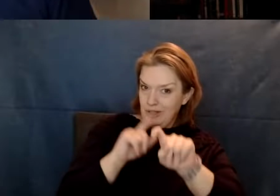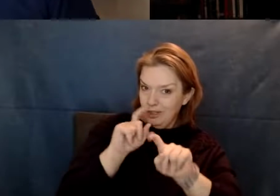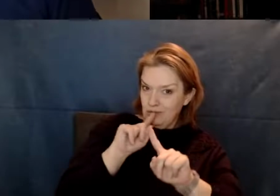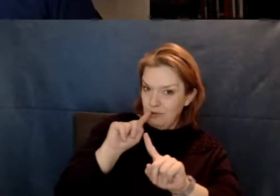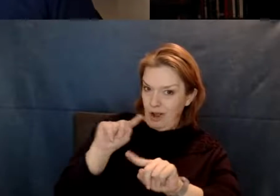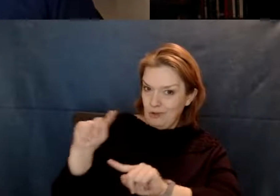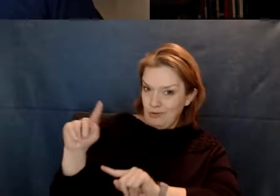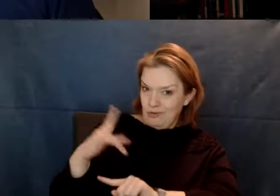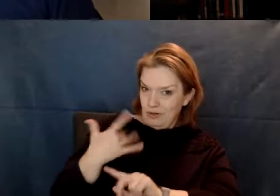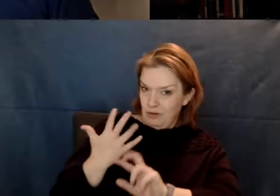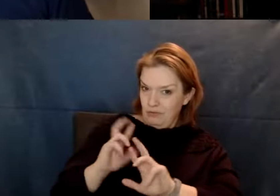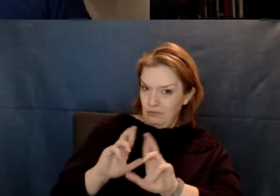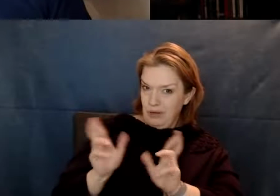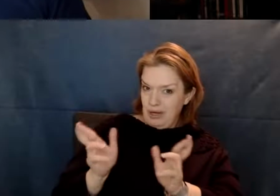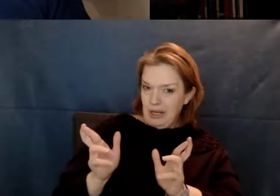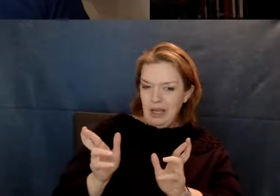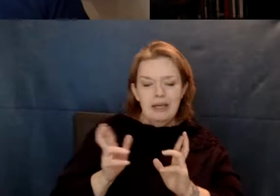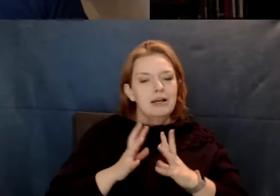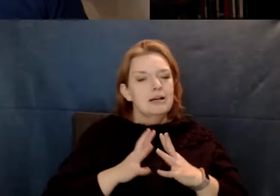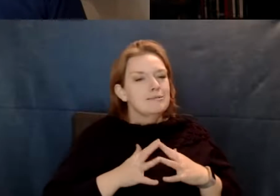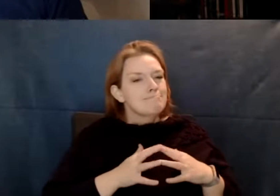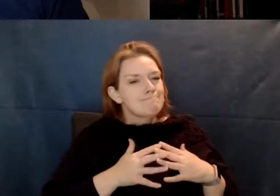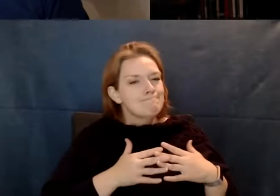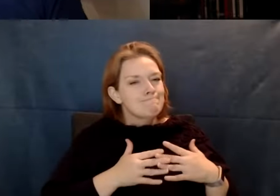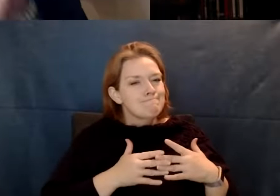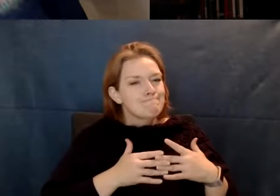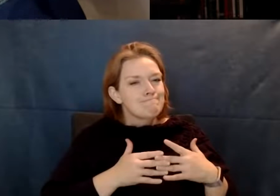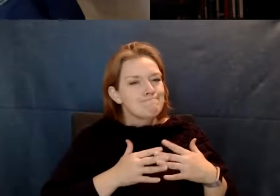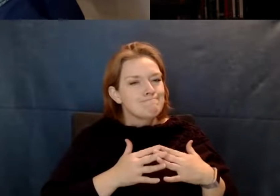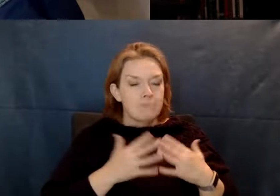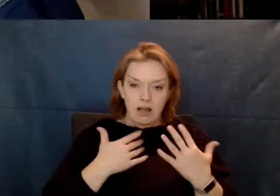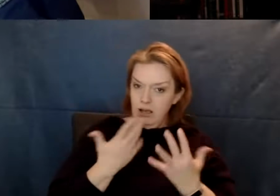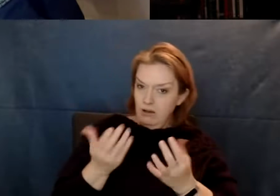Or do you have more that you would like to present?